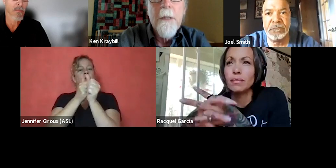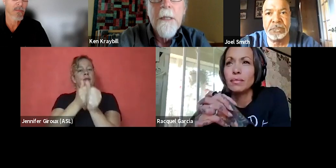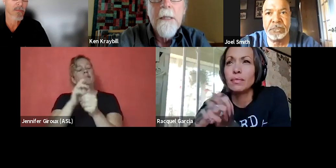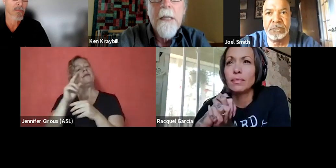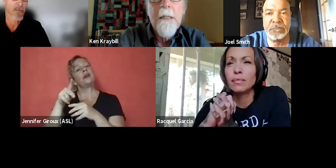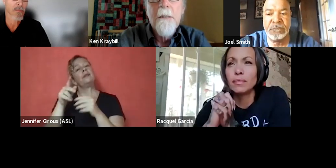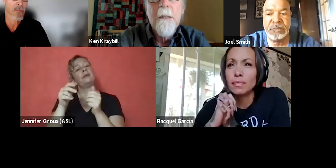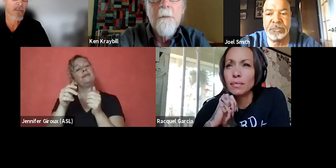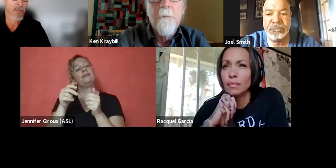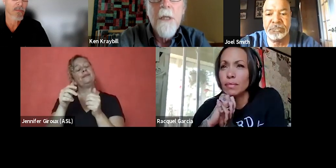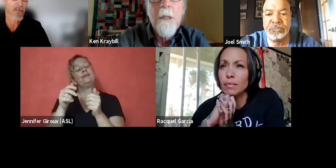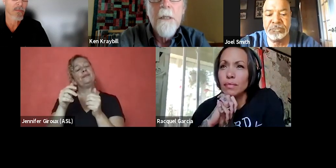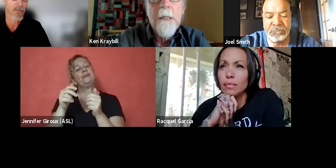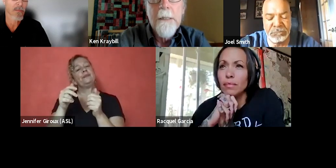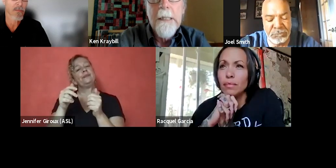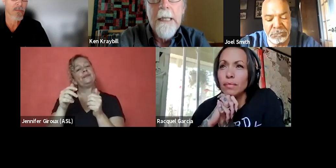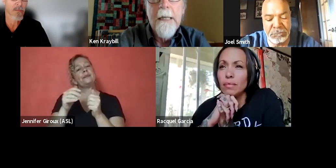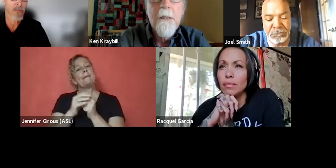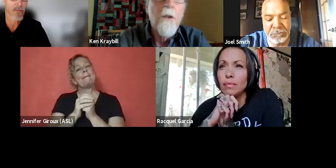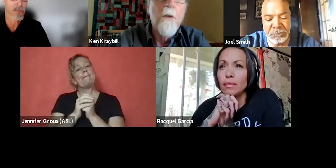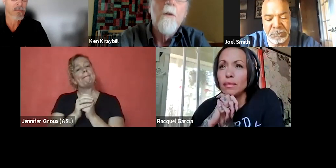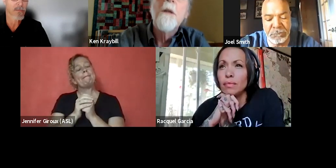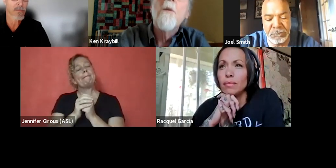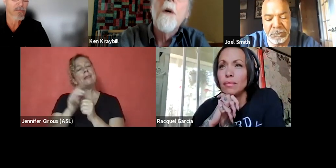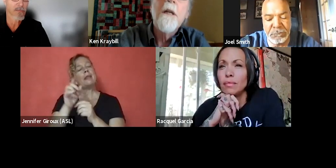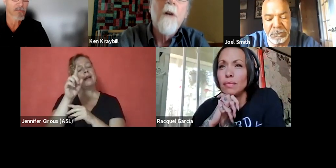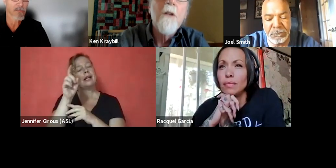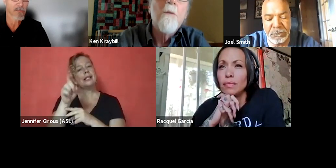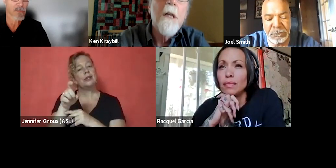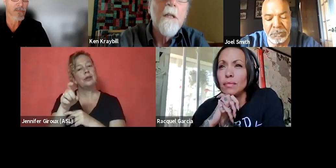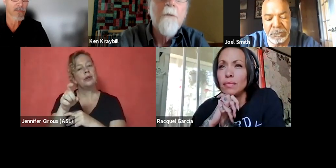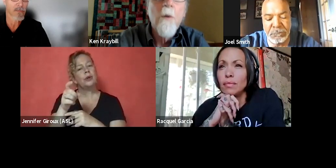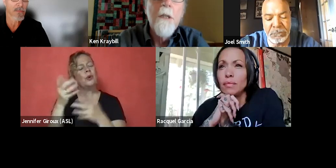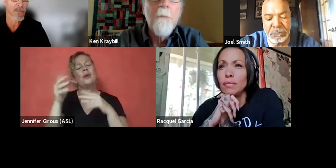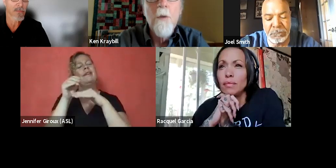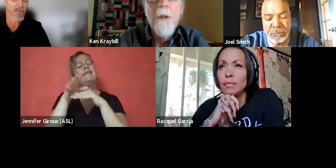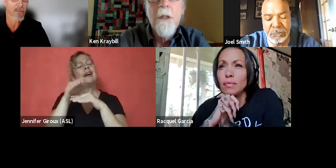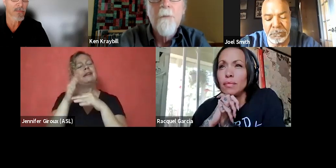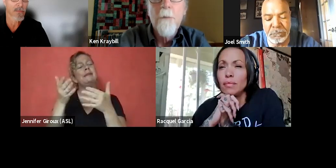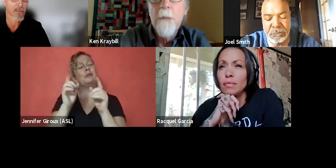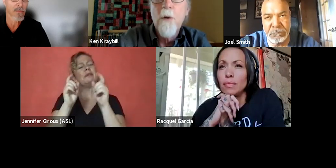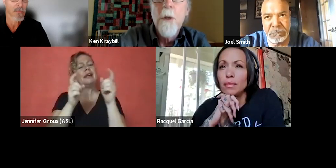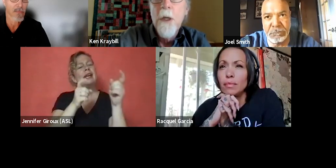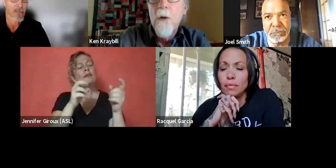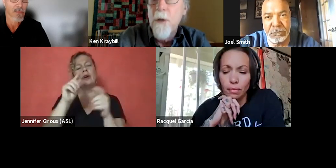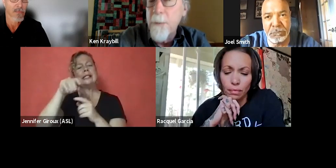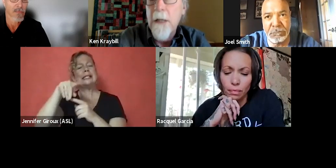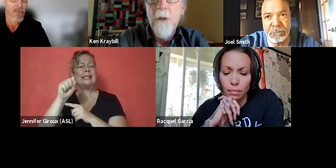And that is, maybe ask you what advice you might give or what tips you would give to people who come to outreach,